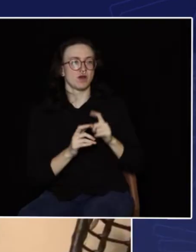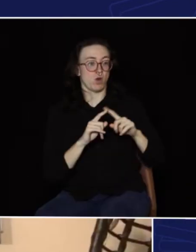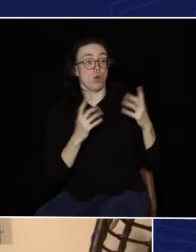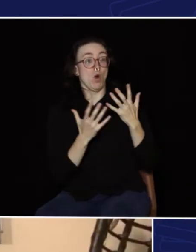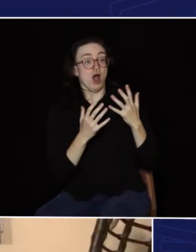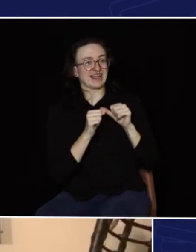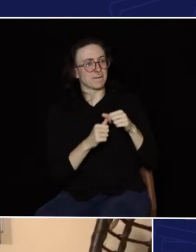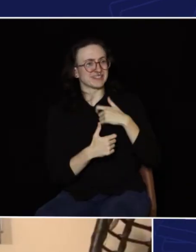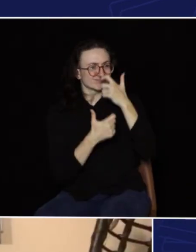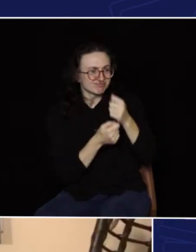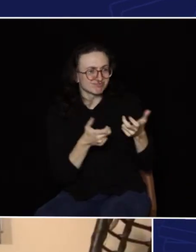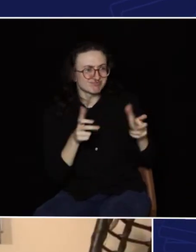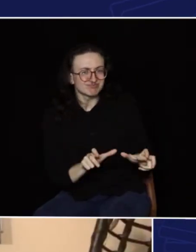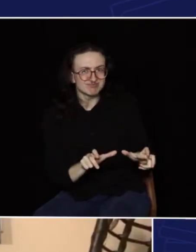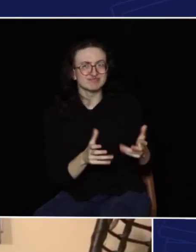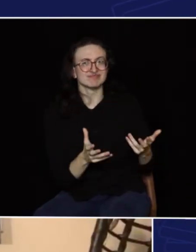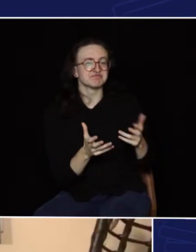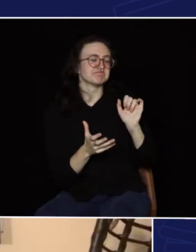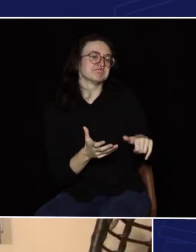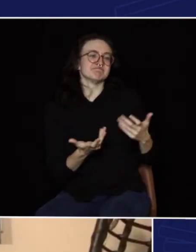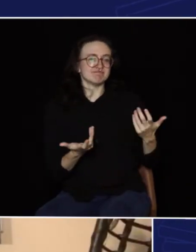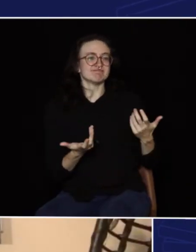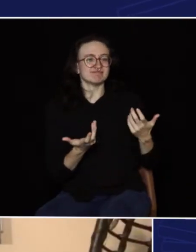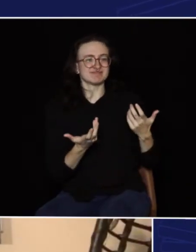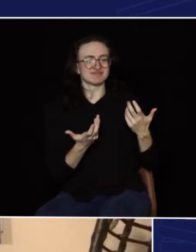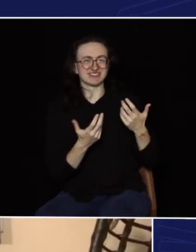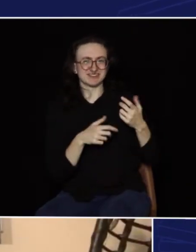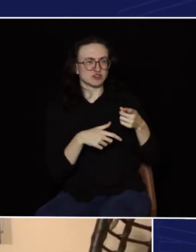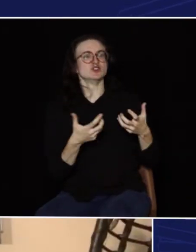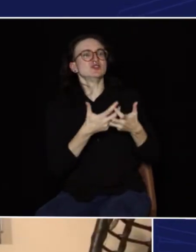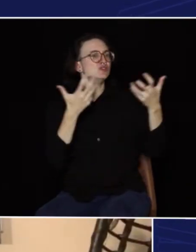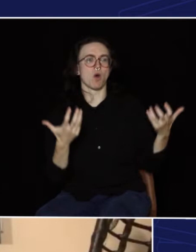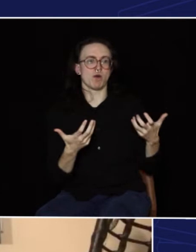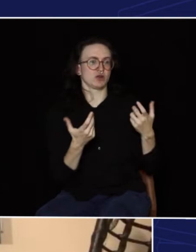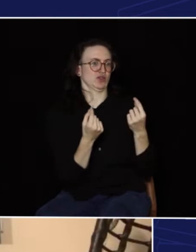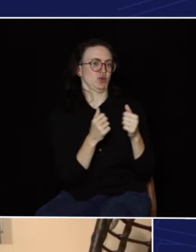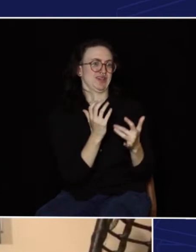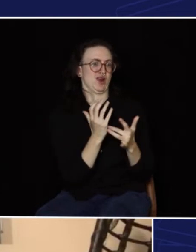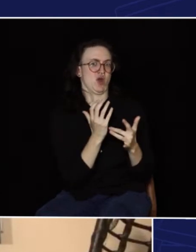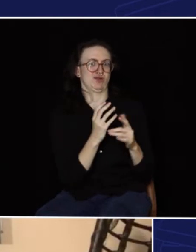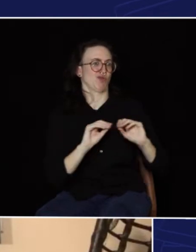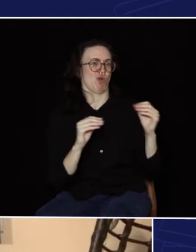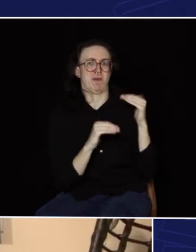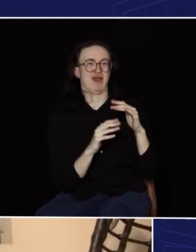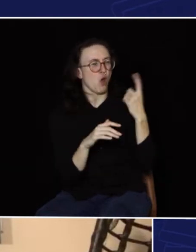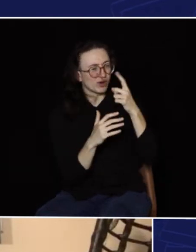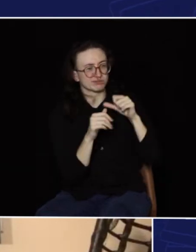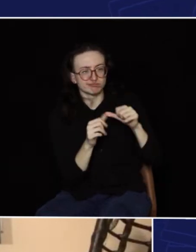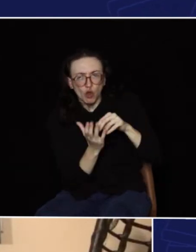[WILLIAMS:] But what kept me in it is just because... there's so much you can do with technology; you can always learn something.